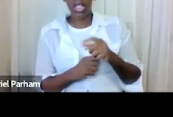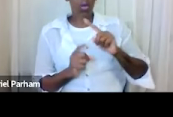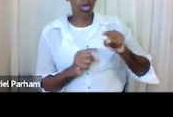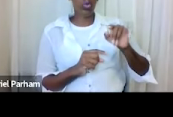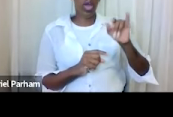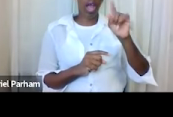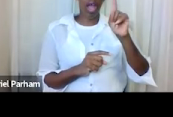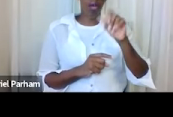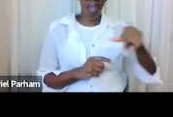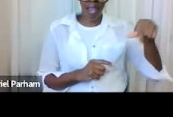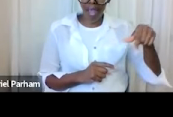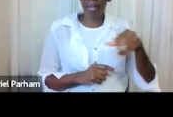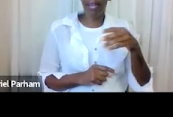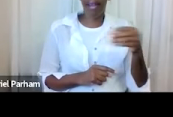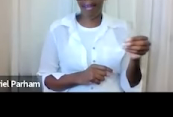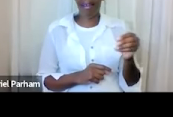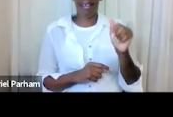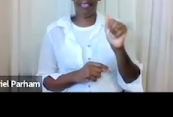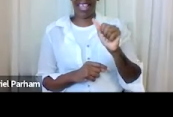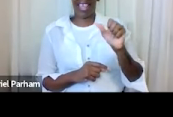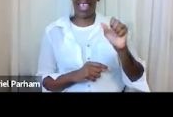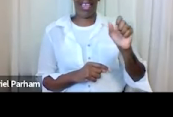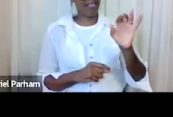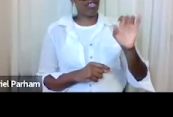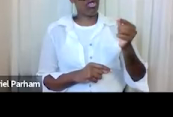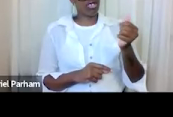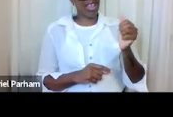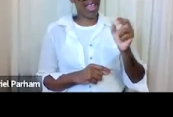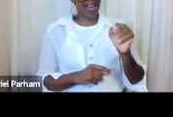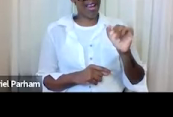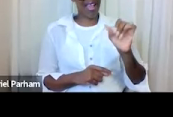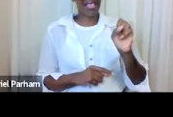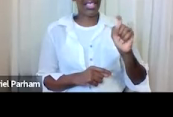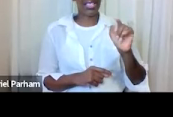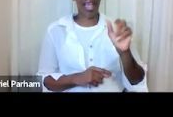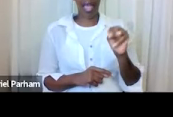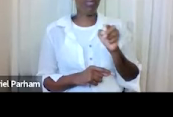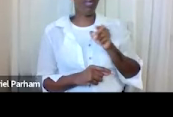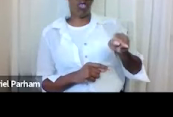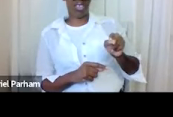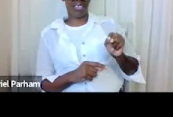but I got a concussion in late '90s jumping out of an airplane at Fort Bragg, North Carolina.